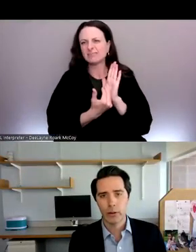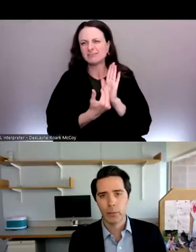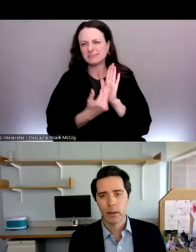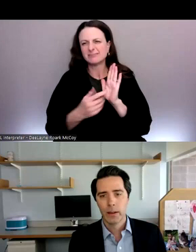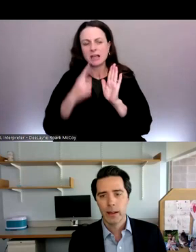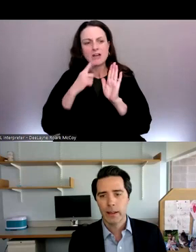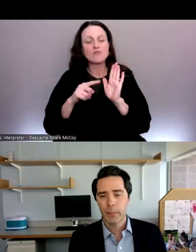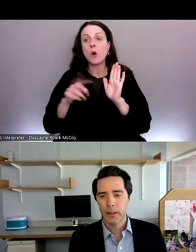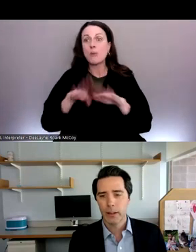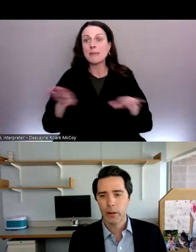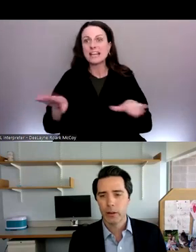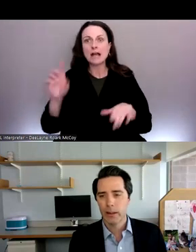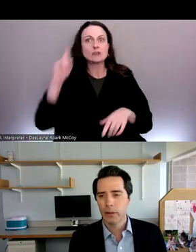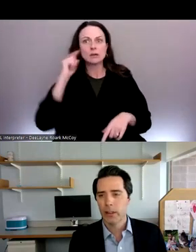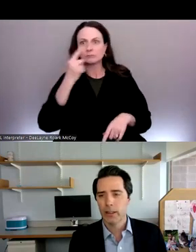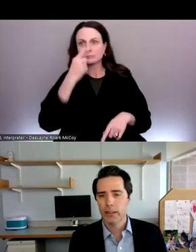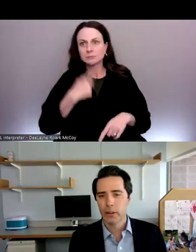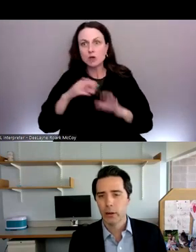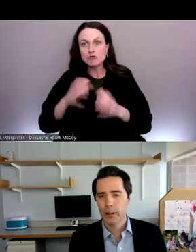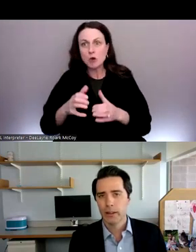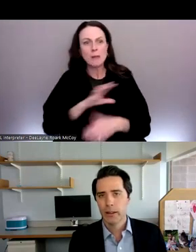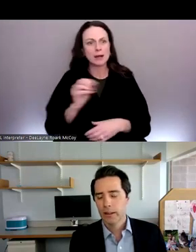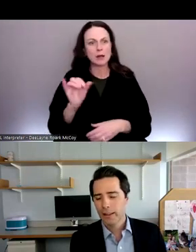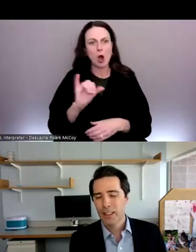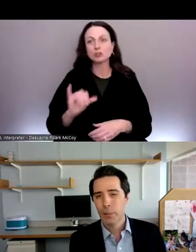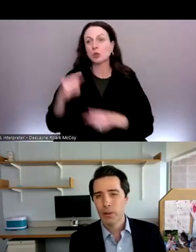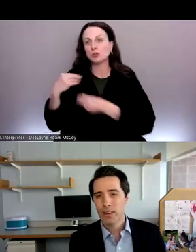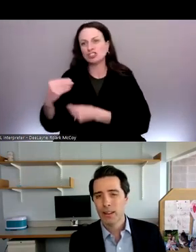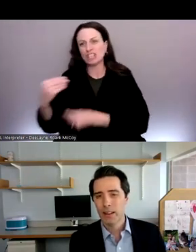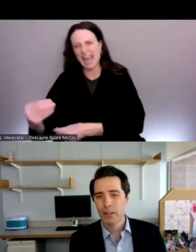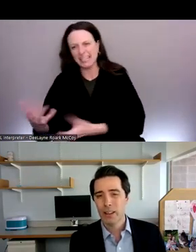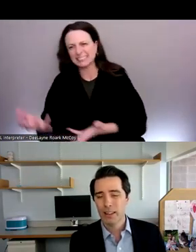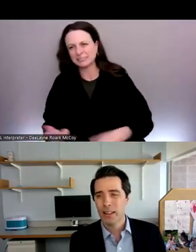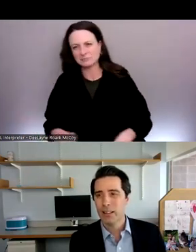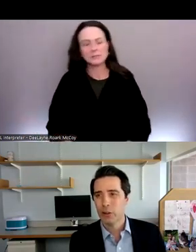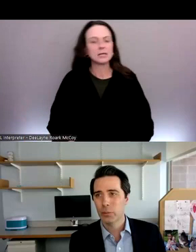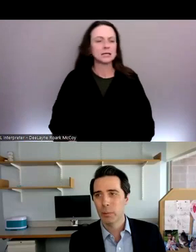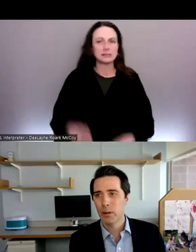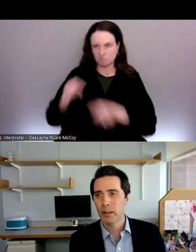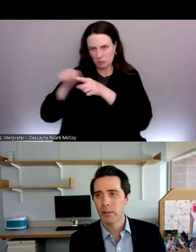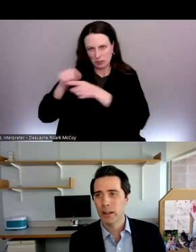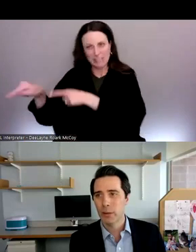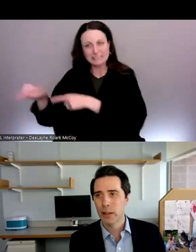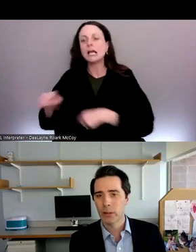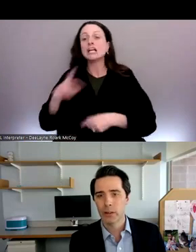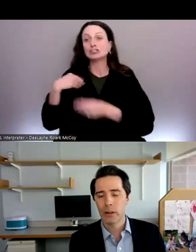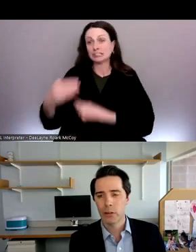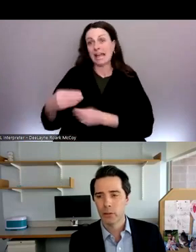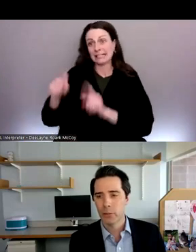Group and the American College of medical genetics and genomics and these both say that genetic testing should be